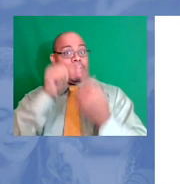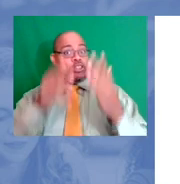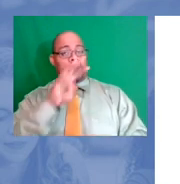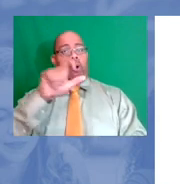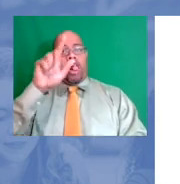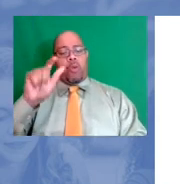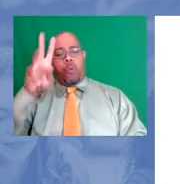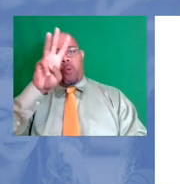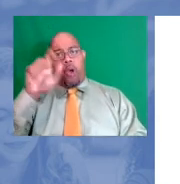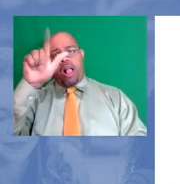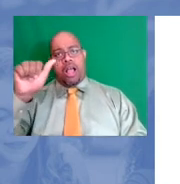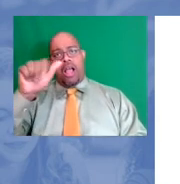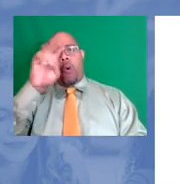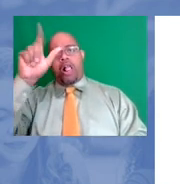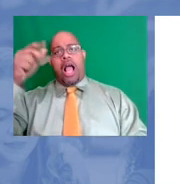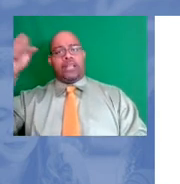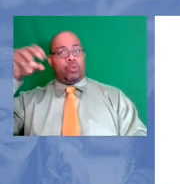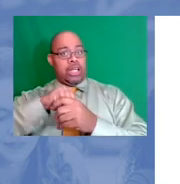WALLA, WASHINGTON. EVERY DAY I WORK WITH STUDENTS AND FAMILIES